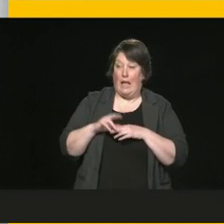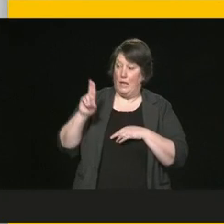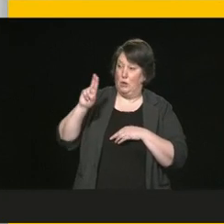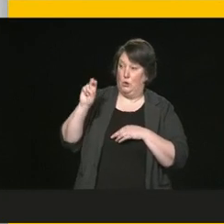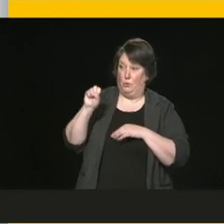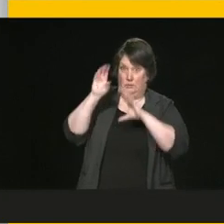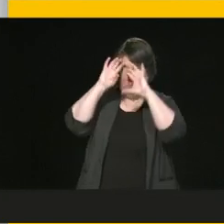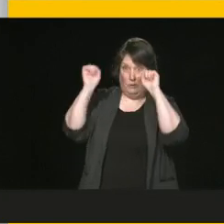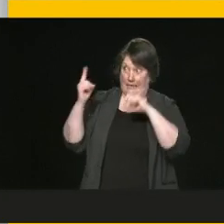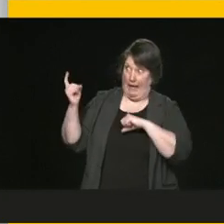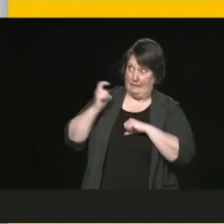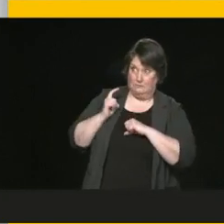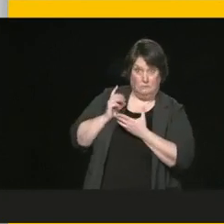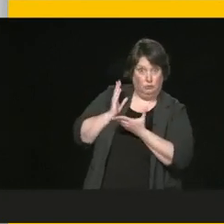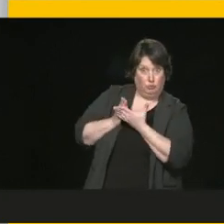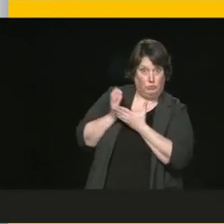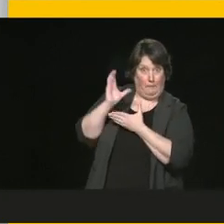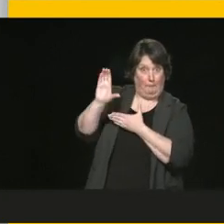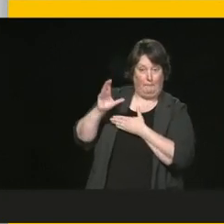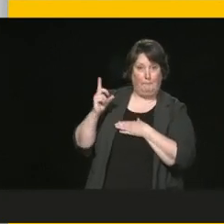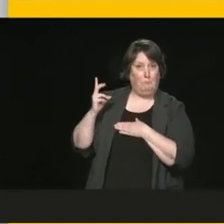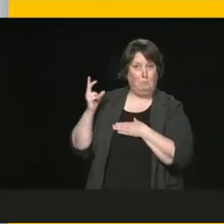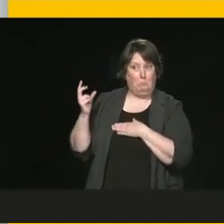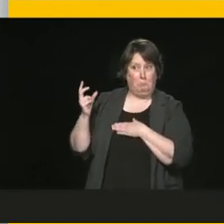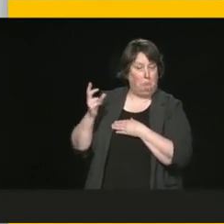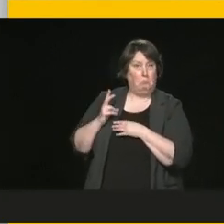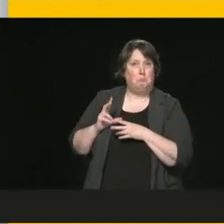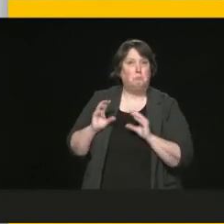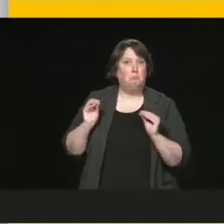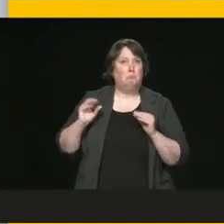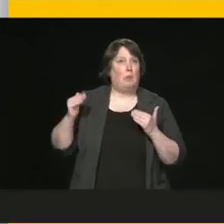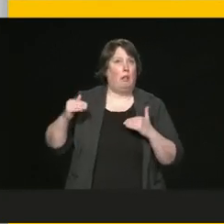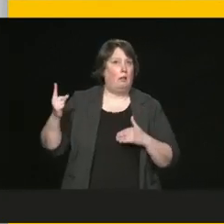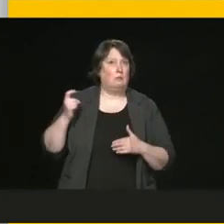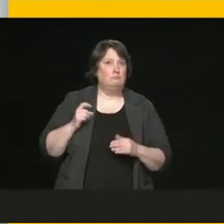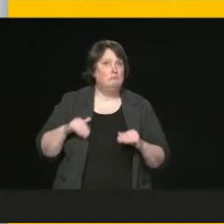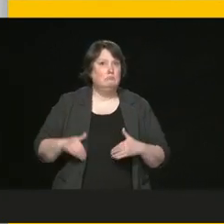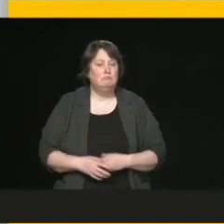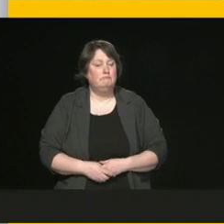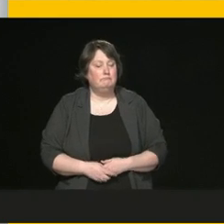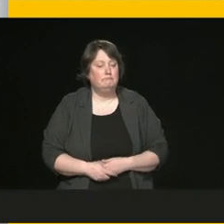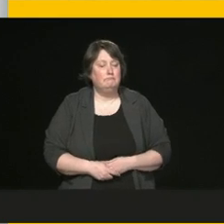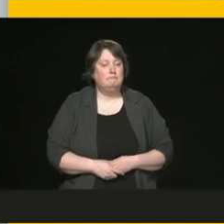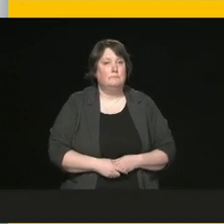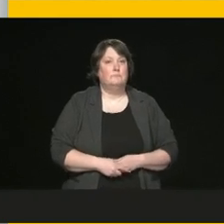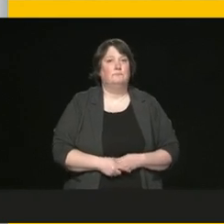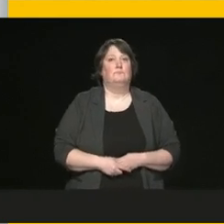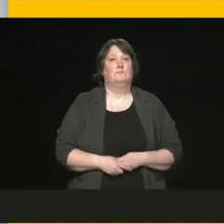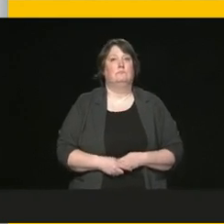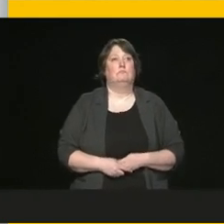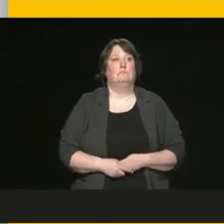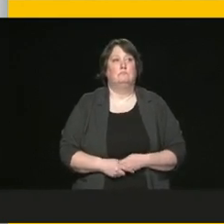AND, NO, THE PRESIDENT HAS NOT ASKED CANADA TO DO ANYTHING